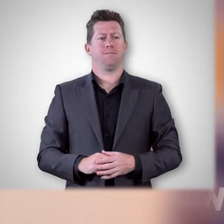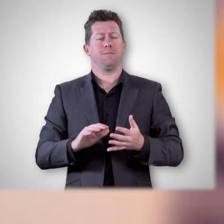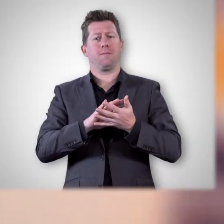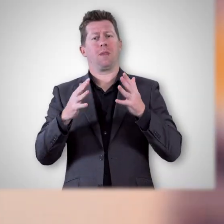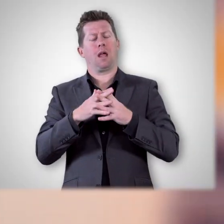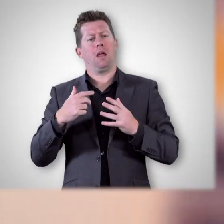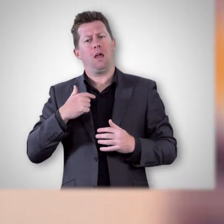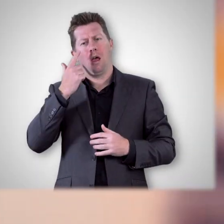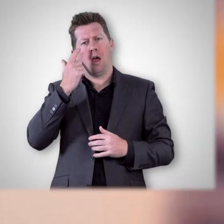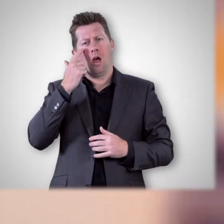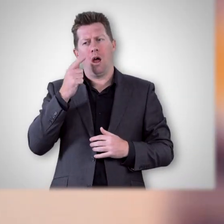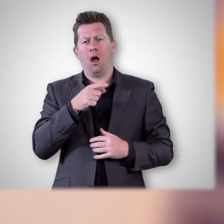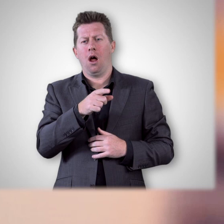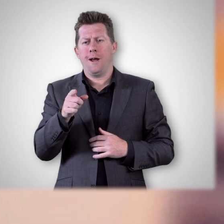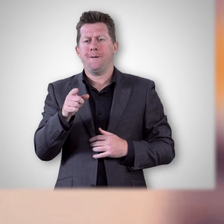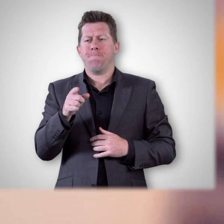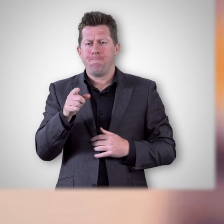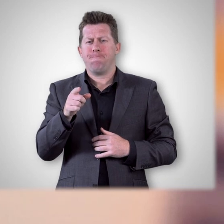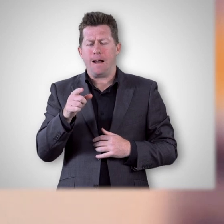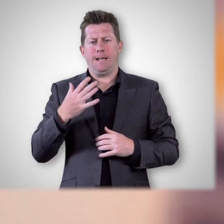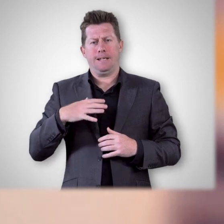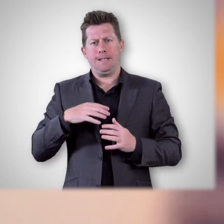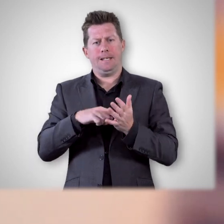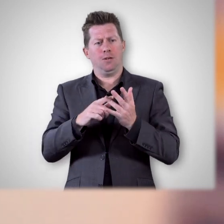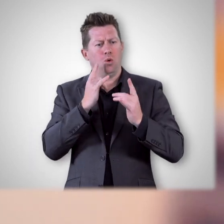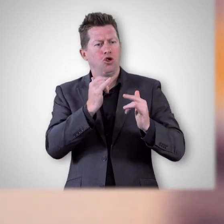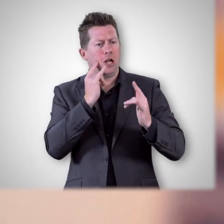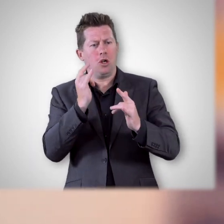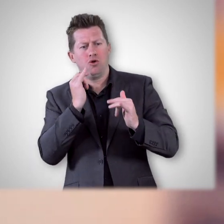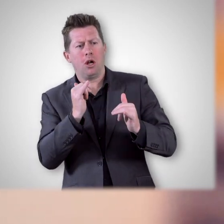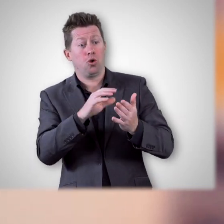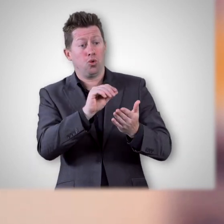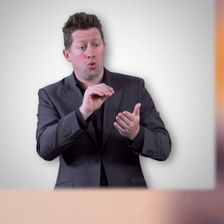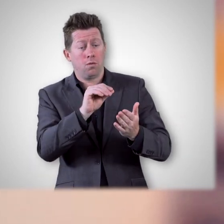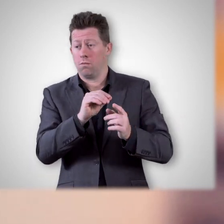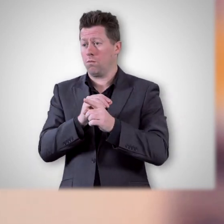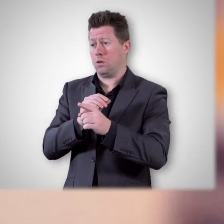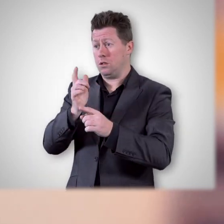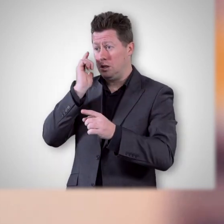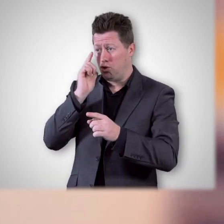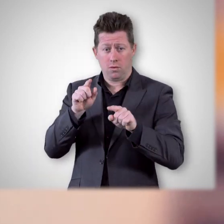The way we found to get started was to regularly check in with our students and teachers and see